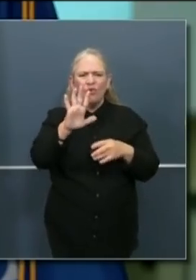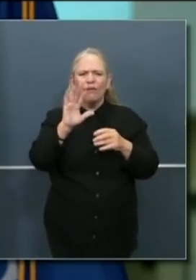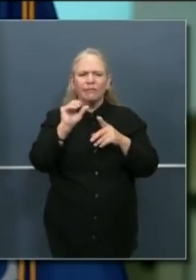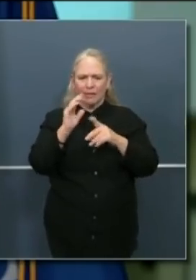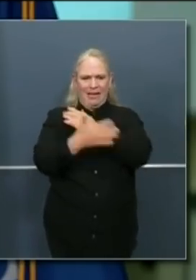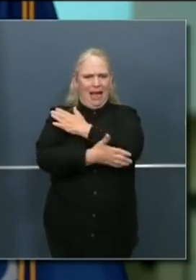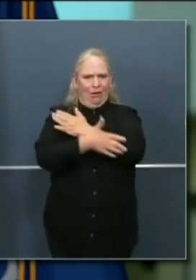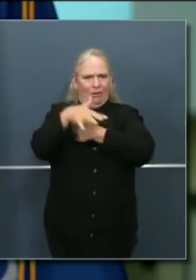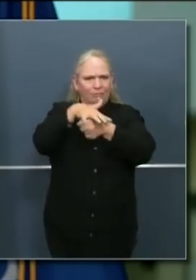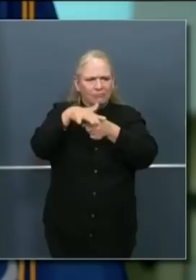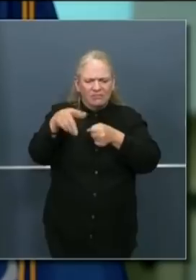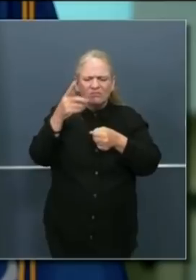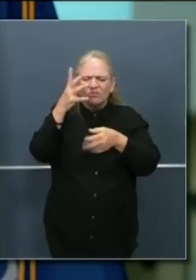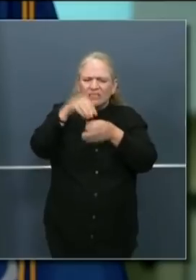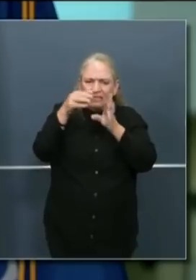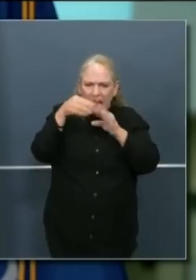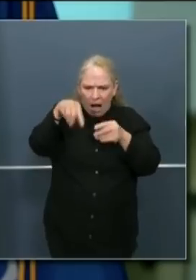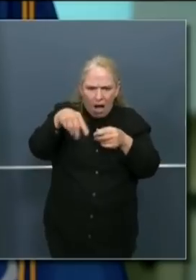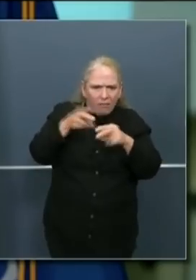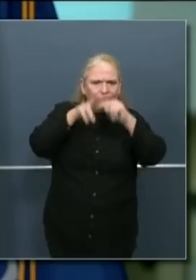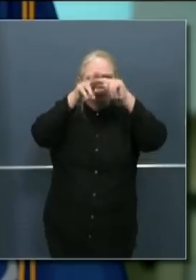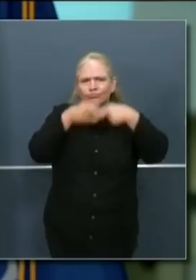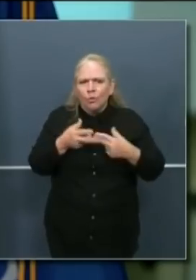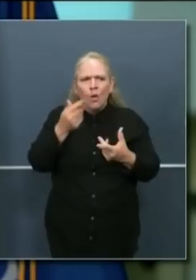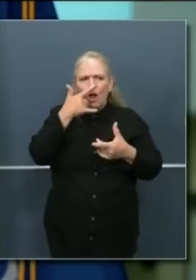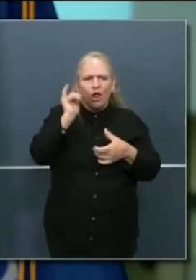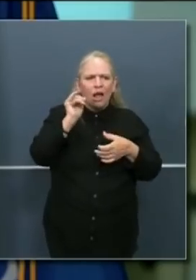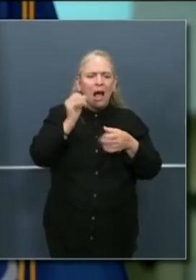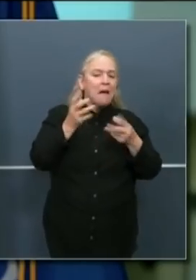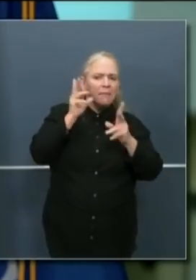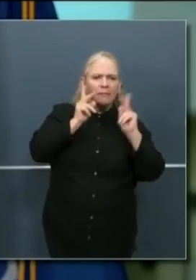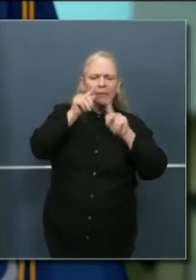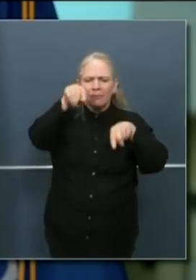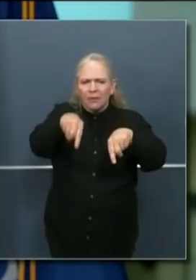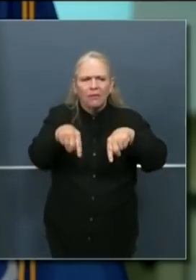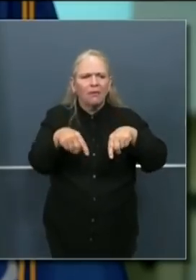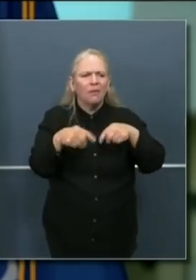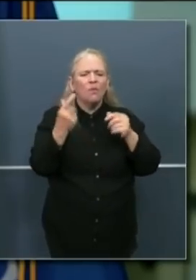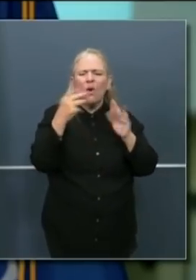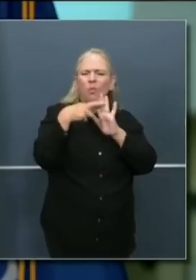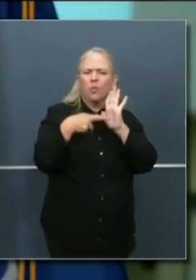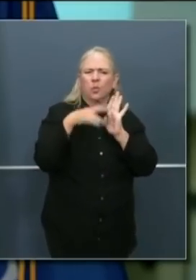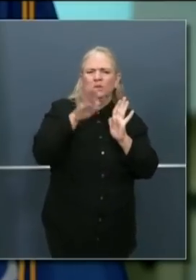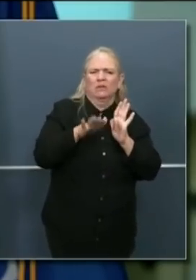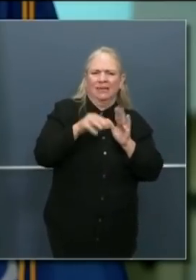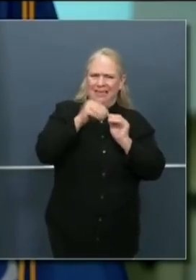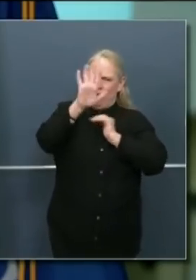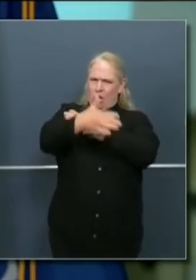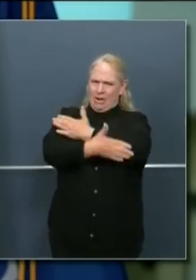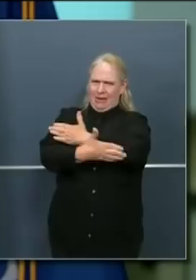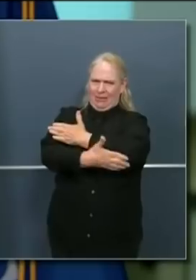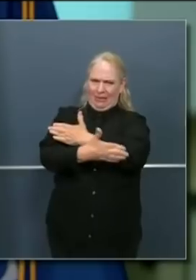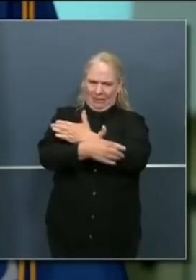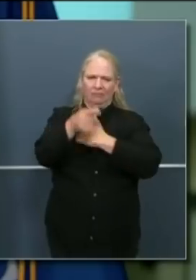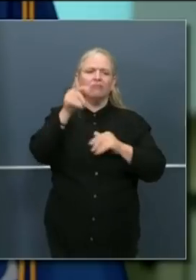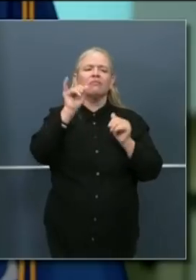YOU CAN LEARN MORE ABOUT YOURSELF TO MORE DATA ABOUT YOUR OWN COUNTY AND YOUR OWN